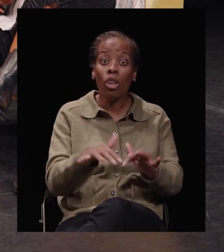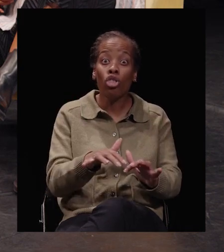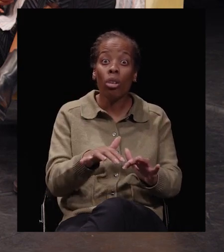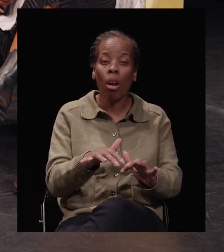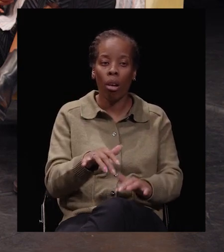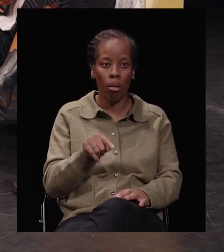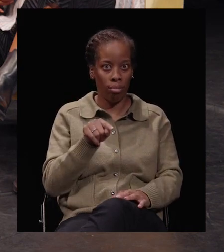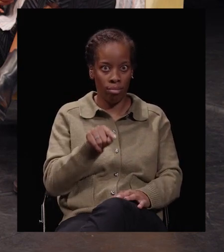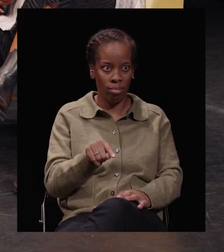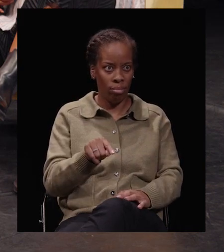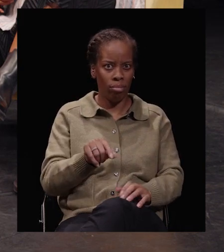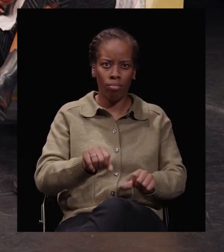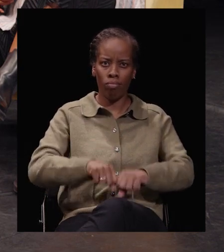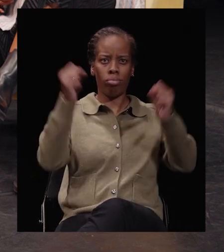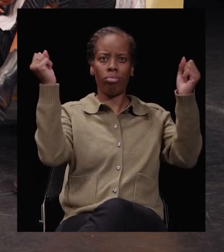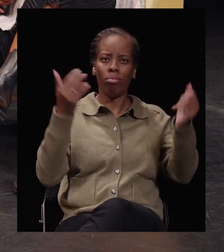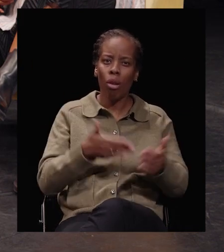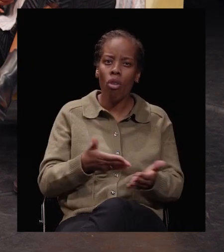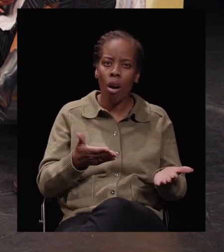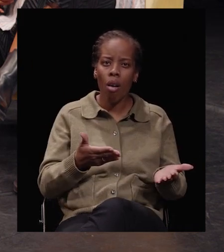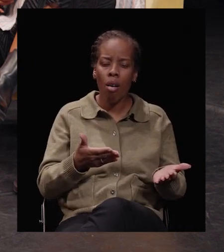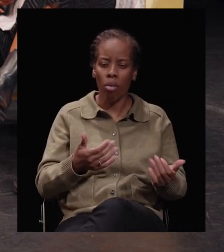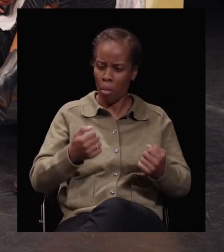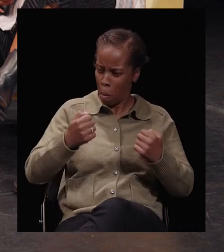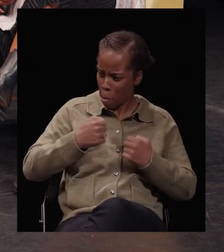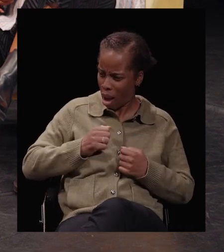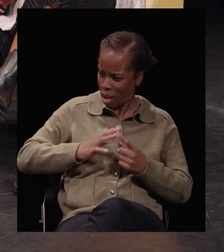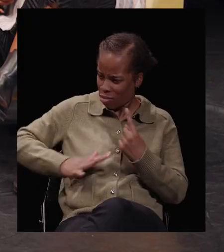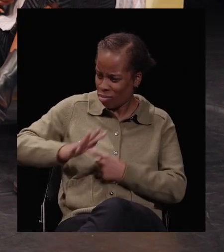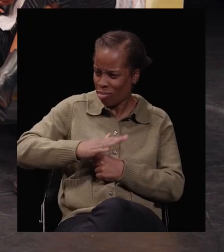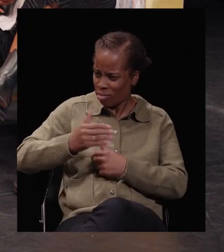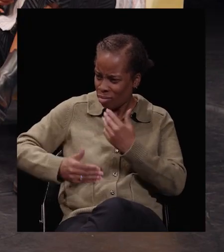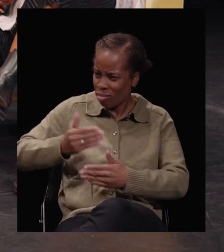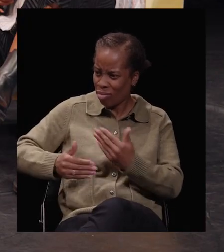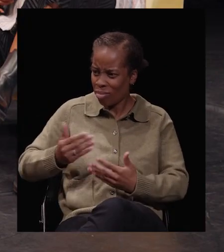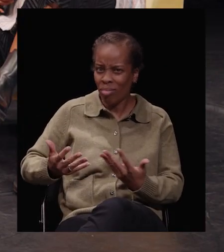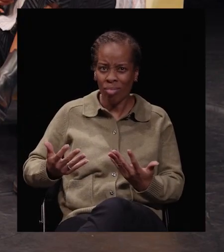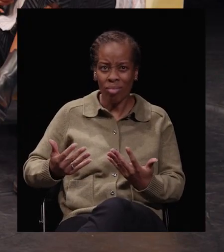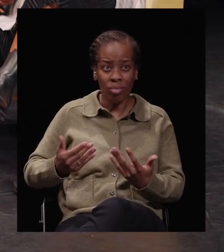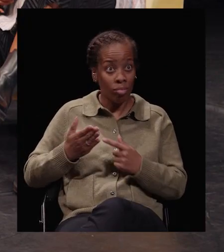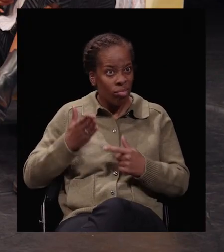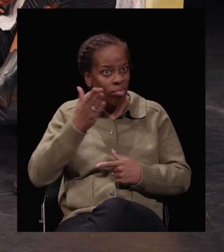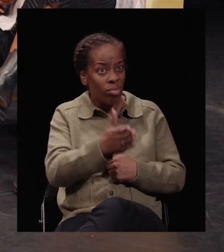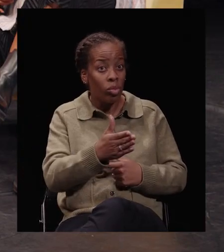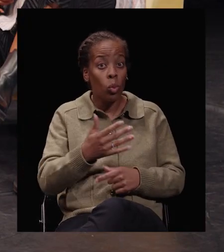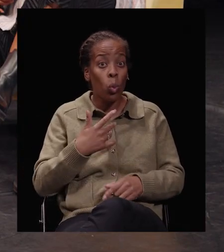have kind of thought about their class experience and their identity. We asked deliberately, are there any moments when you don't feel